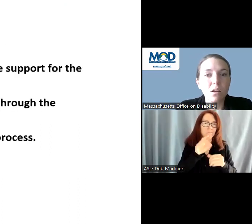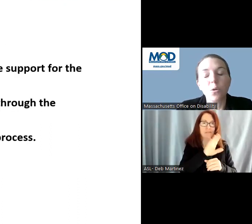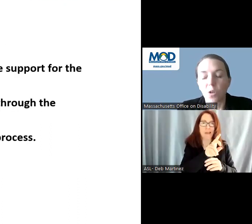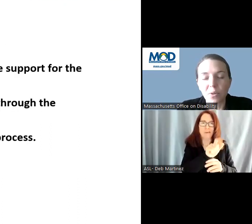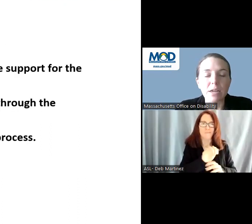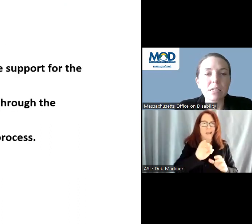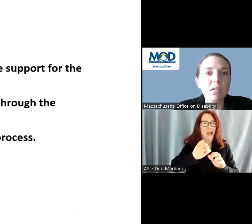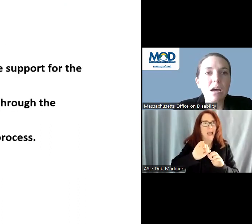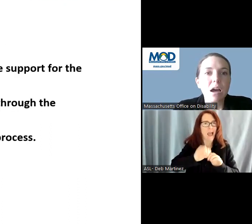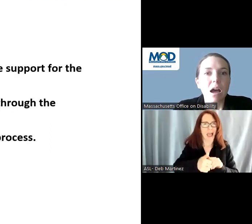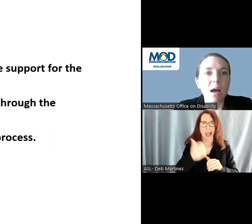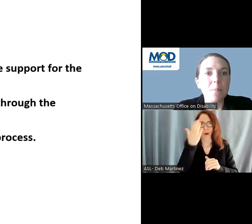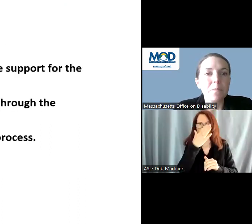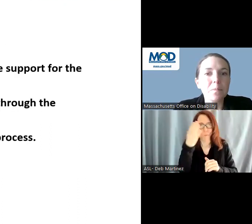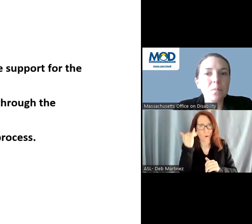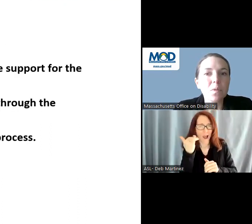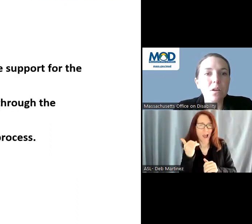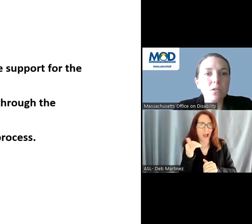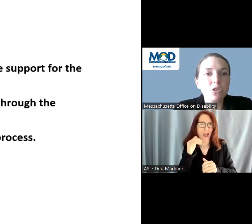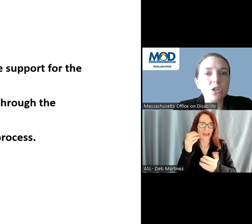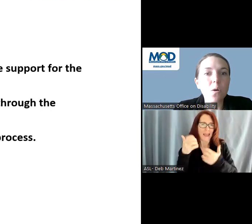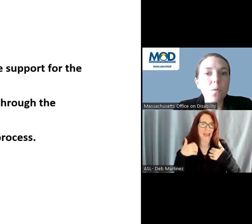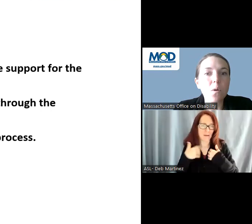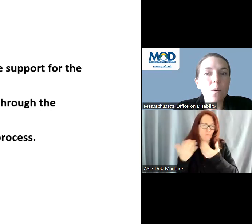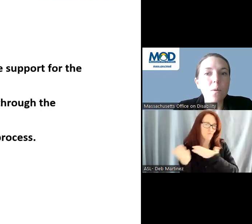or workplace so what kind if you're gonna